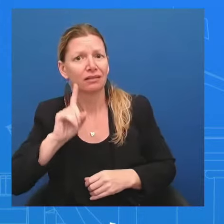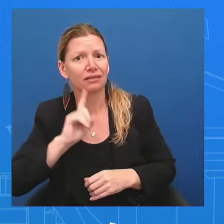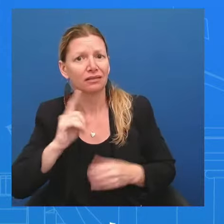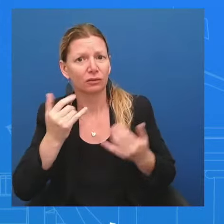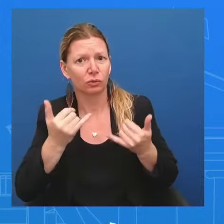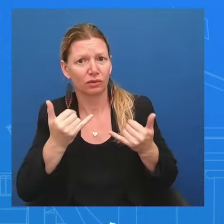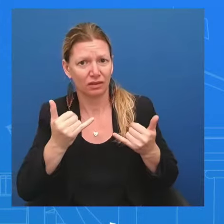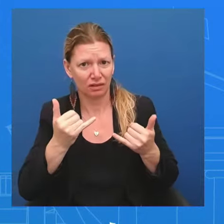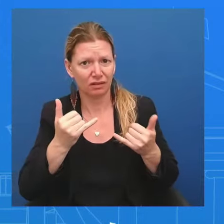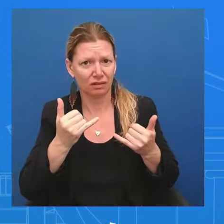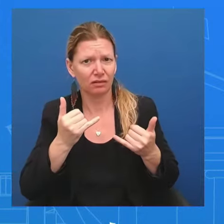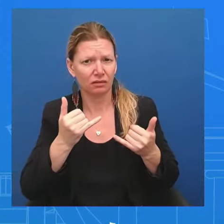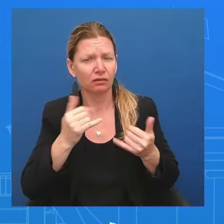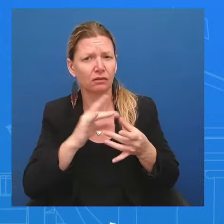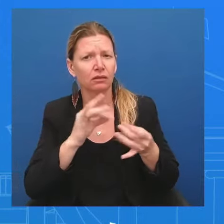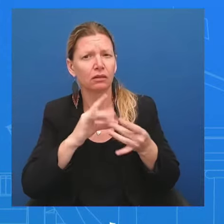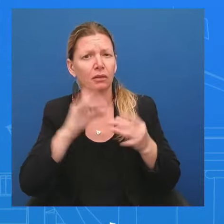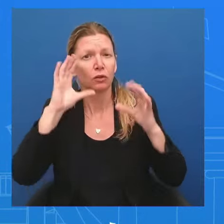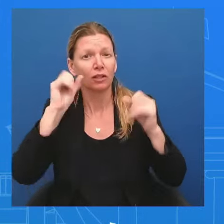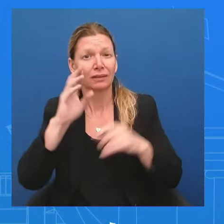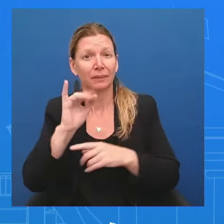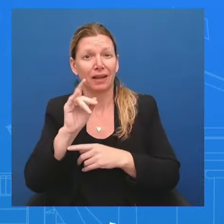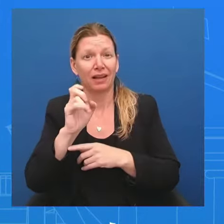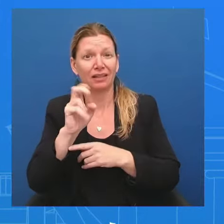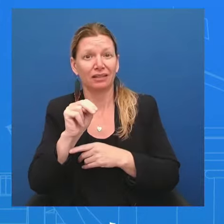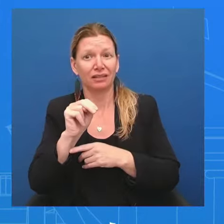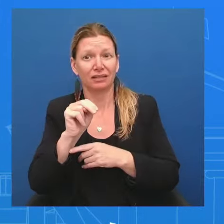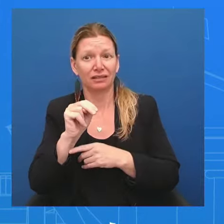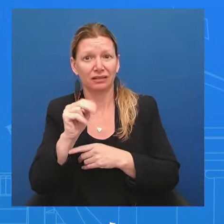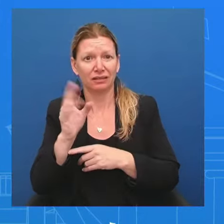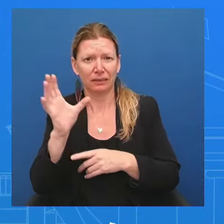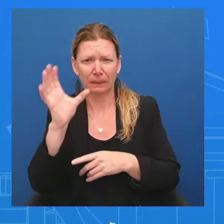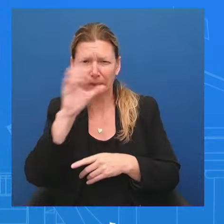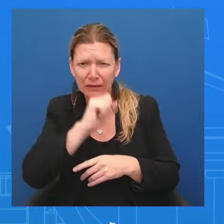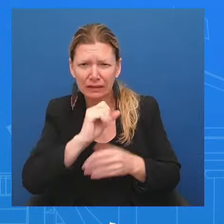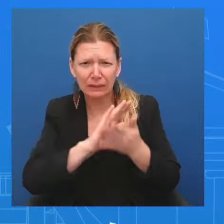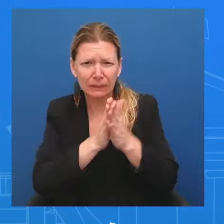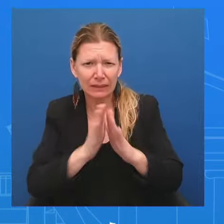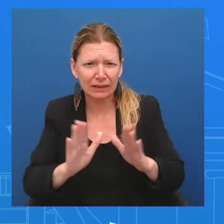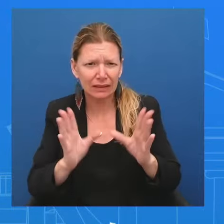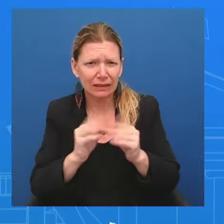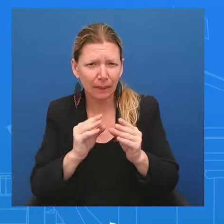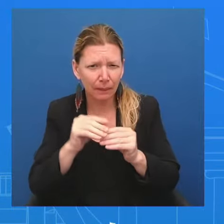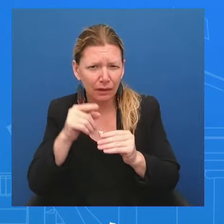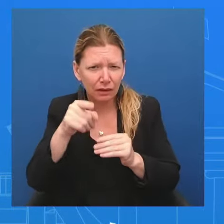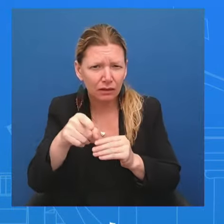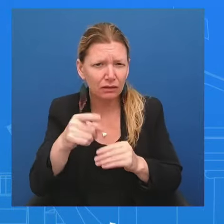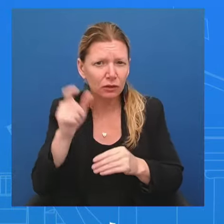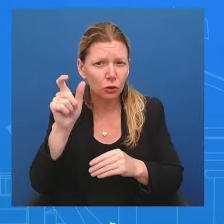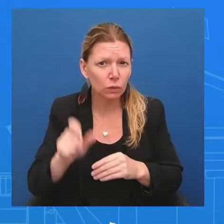that's being organized in Switzerland, it would be like a standing ovation for Russian President Vladimir Putin.